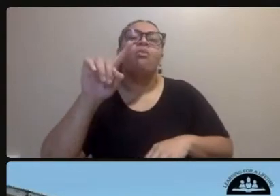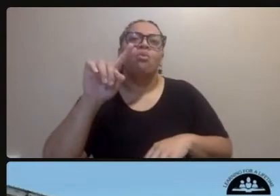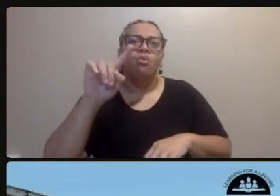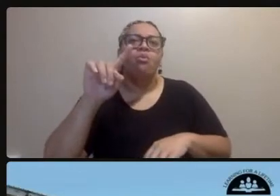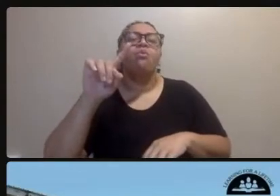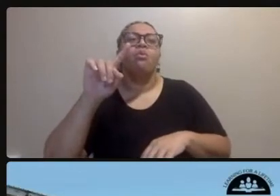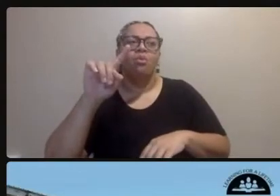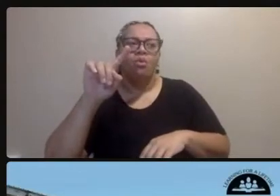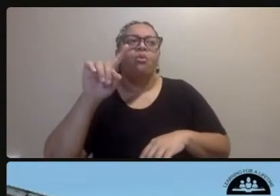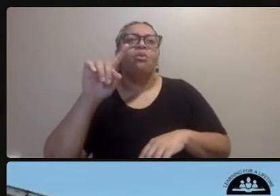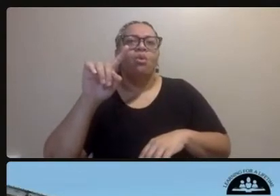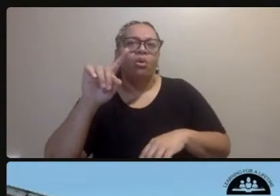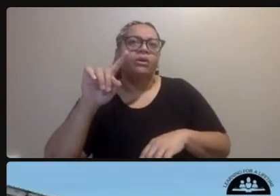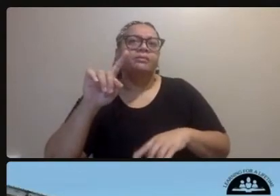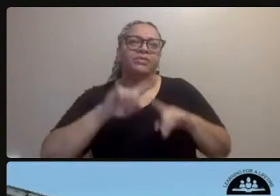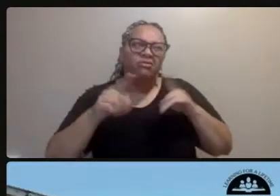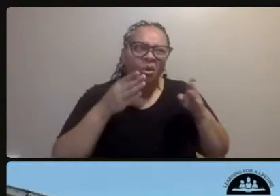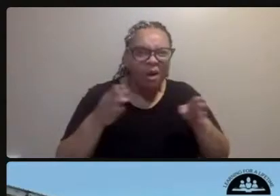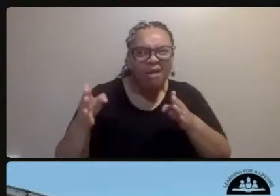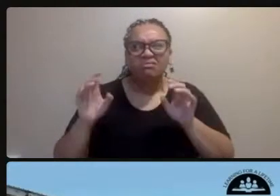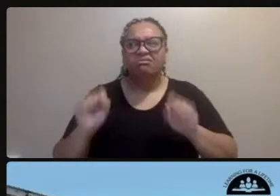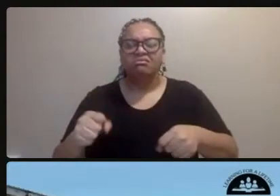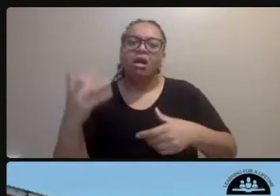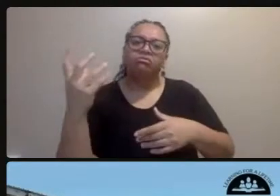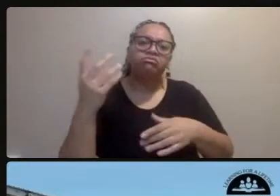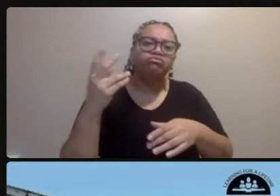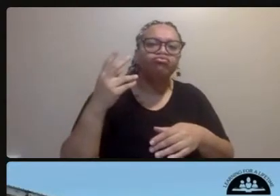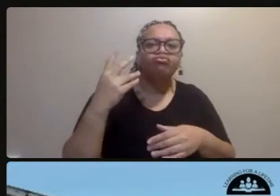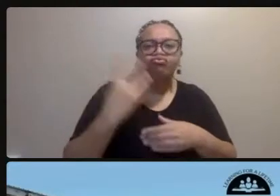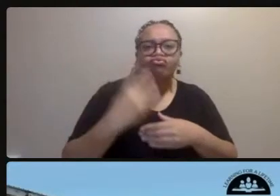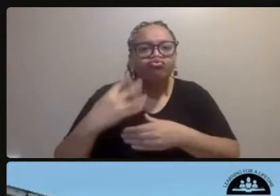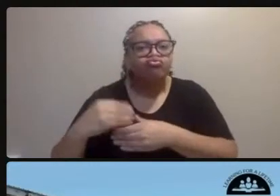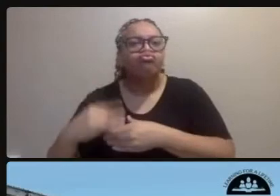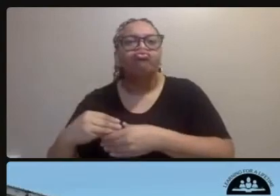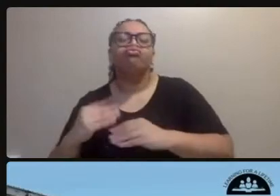GROUP KIND OF SET SETTINGS.